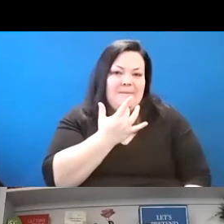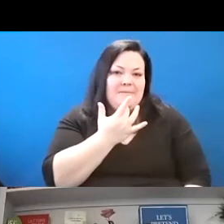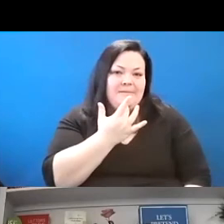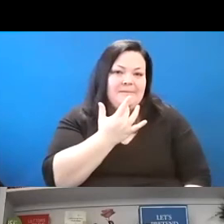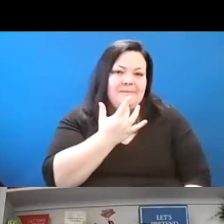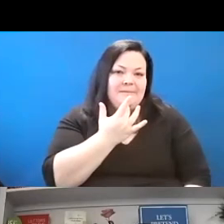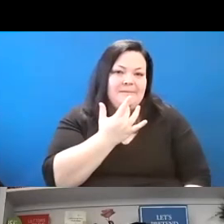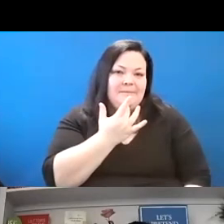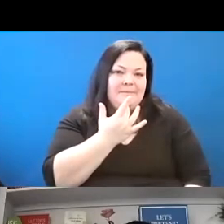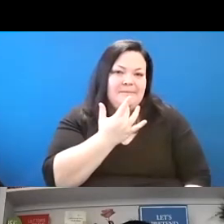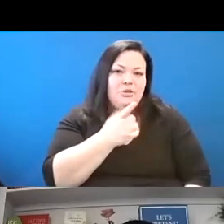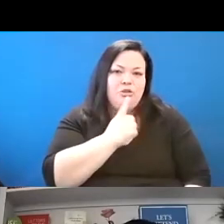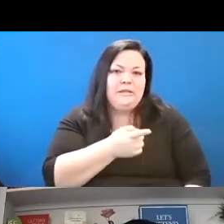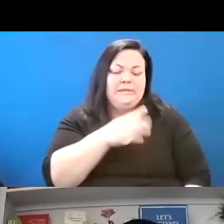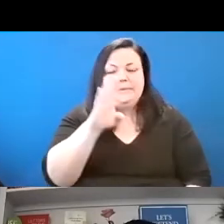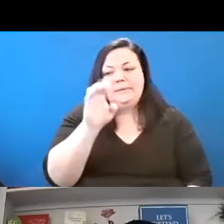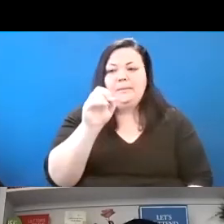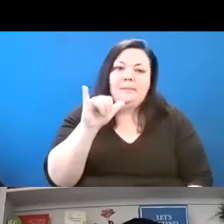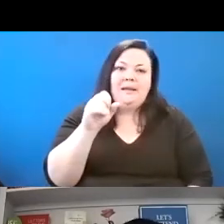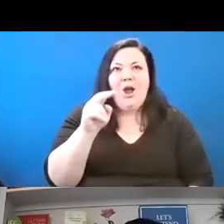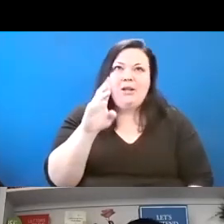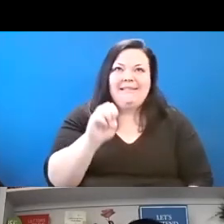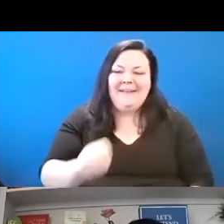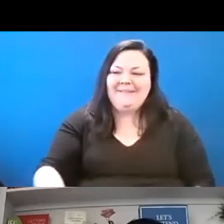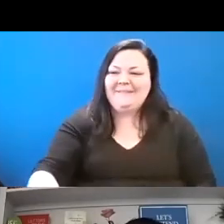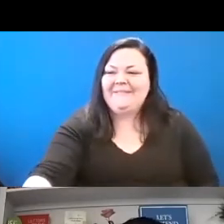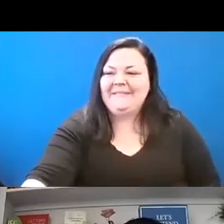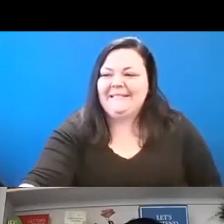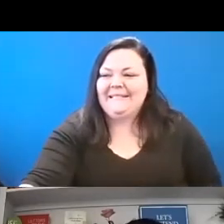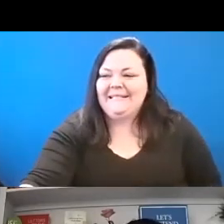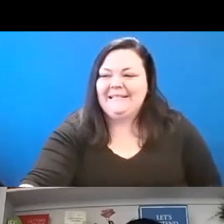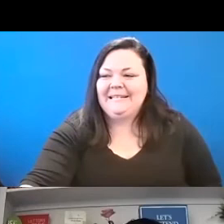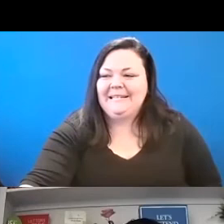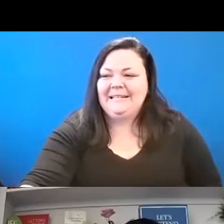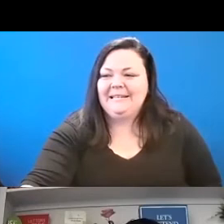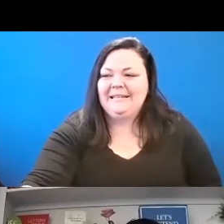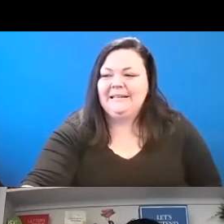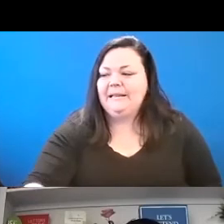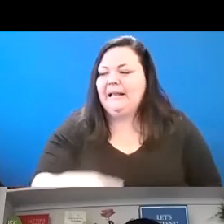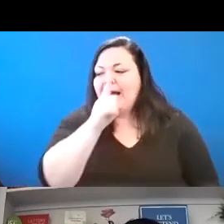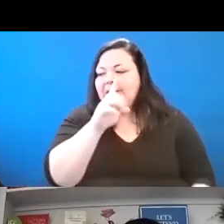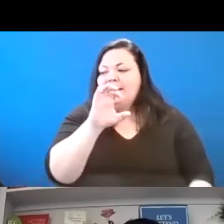which is beyonce i i went classic i went beyonce um